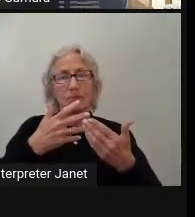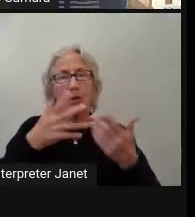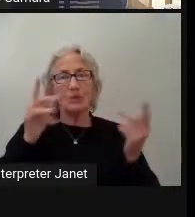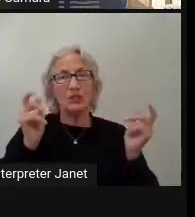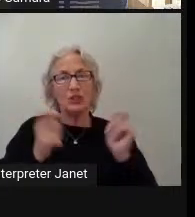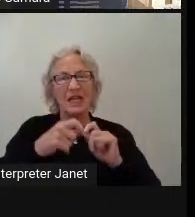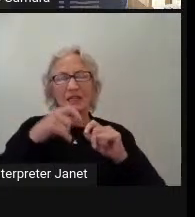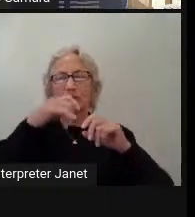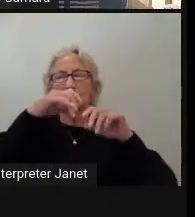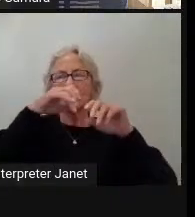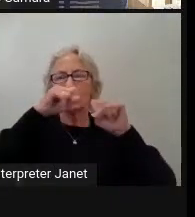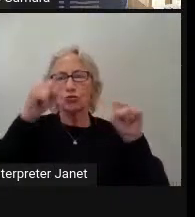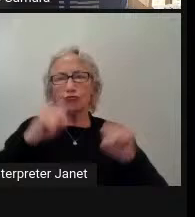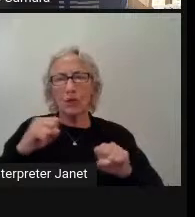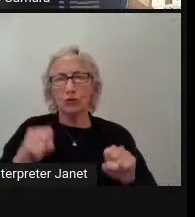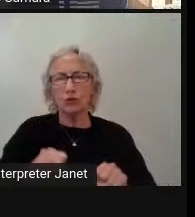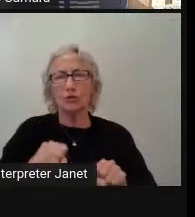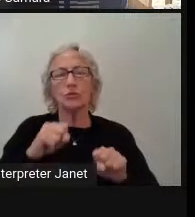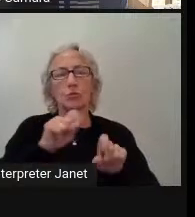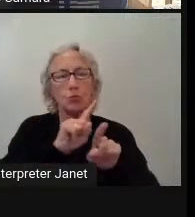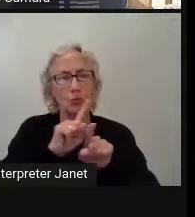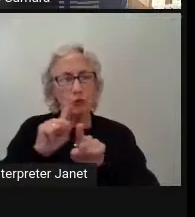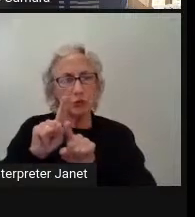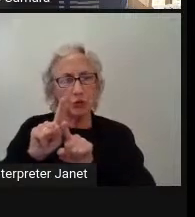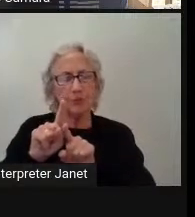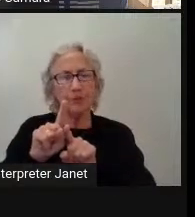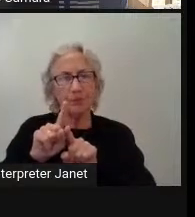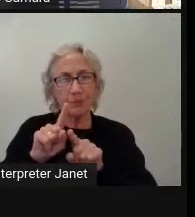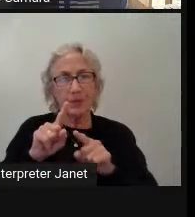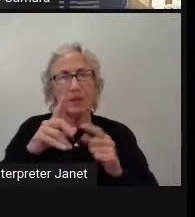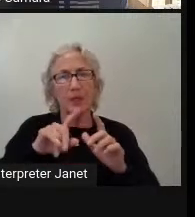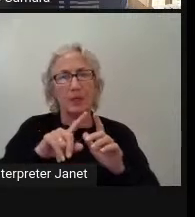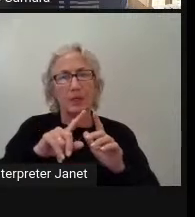And in all this process since 2013 we changed the